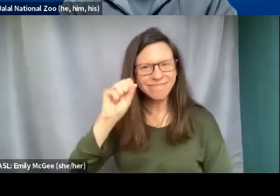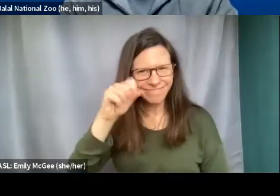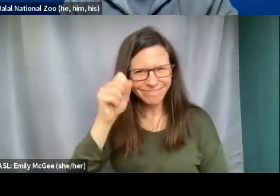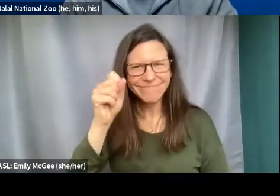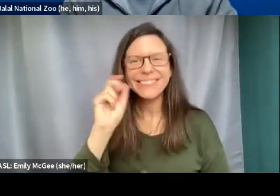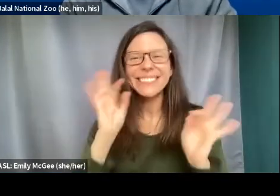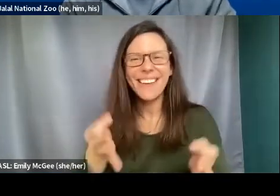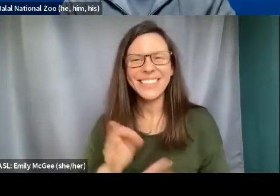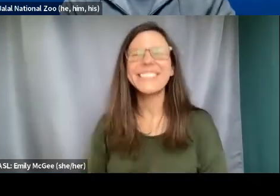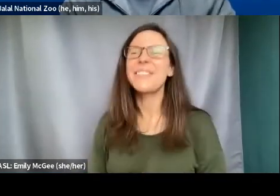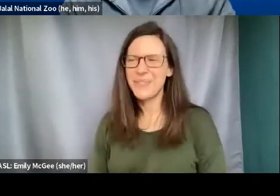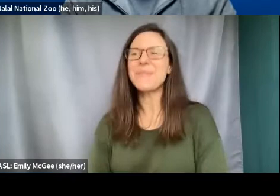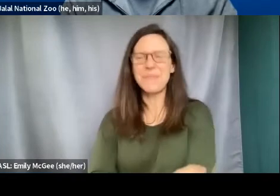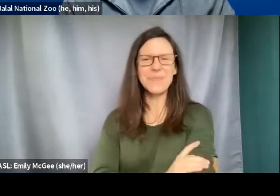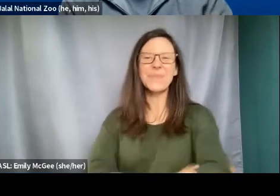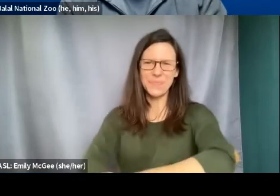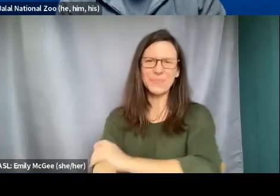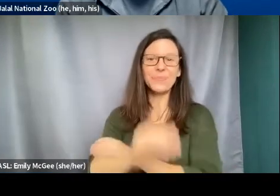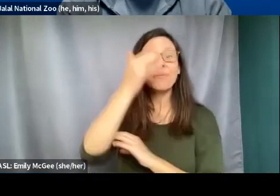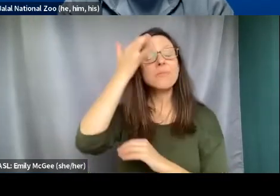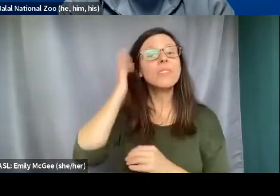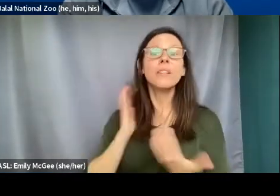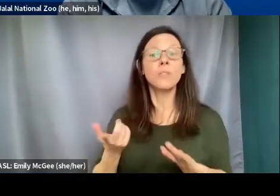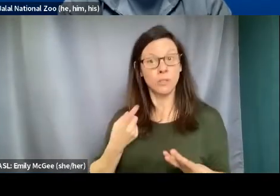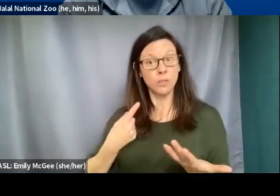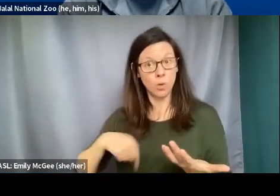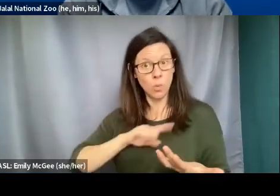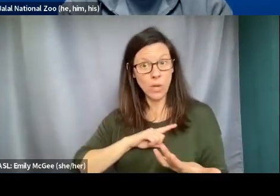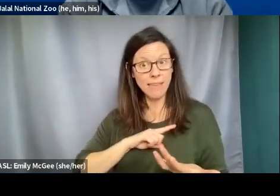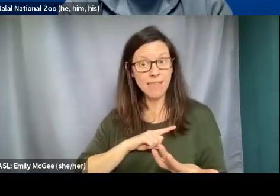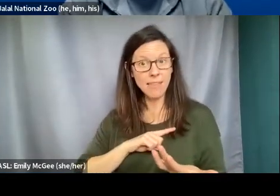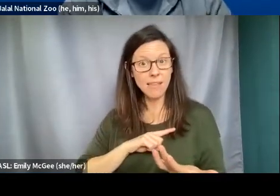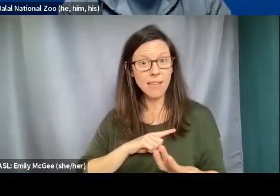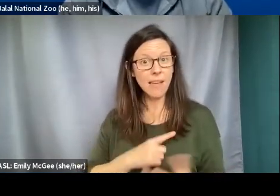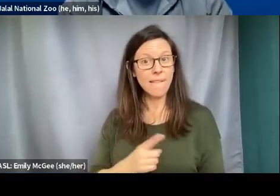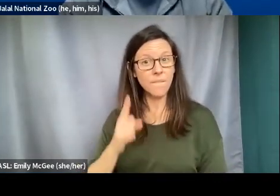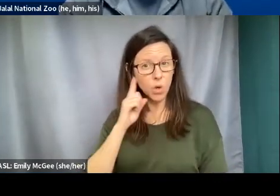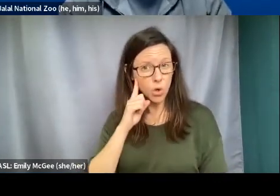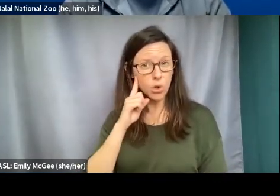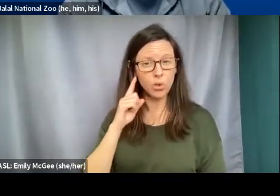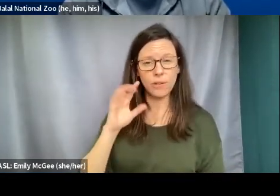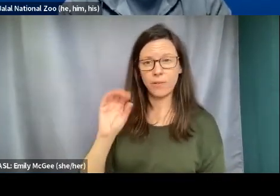You are absolutely hitting it, so when we have historically heard of ozone, ozone is a gas